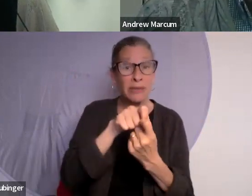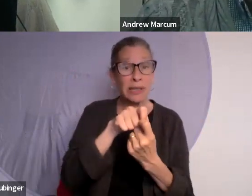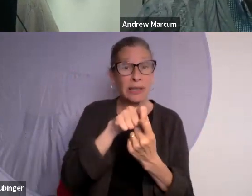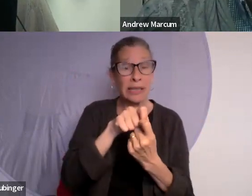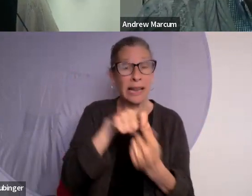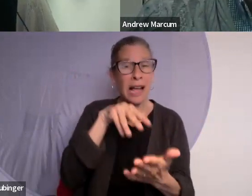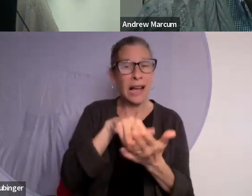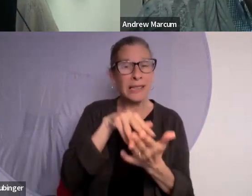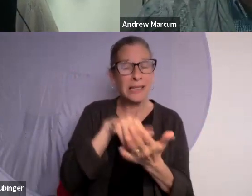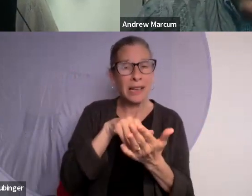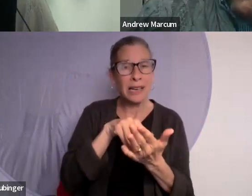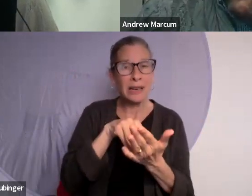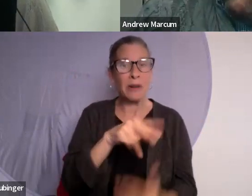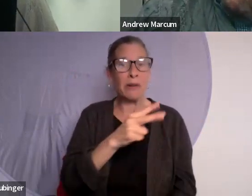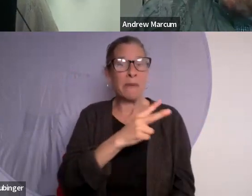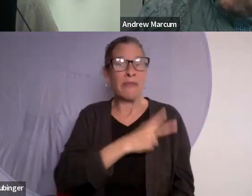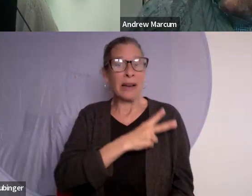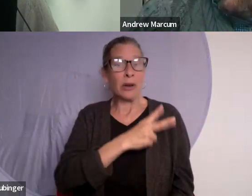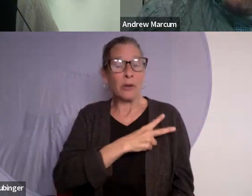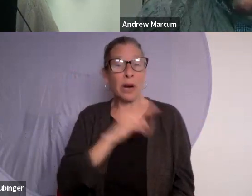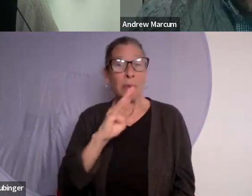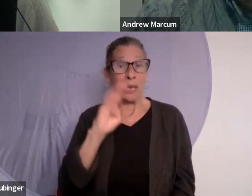from Vancouver, British Columbia was particularly helpful but